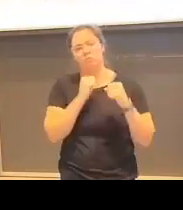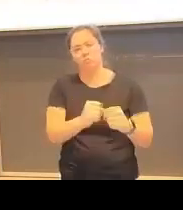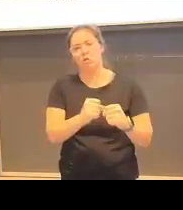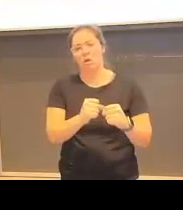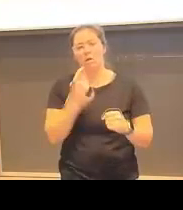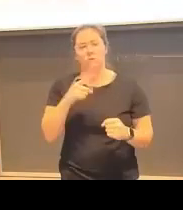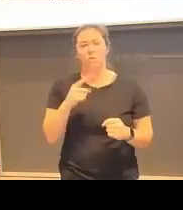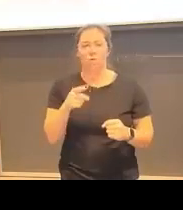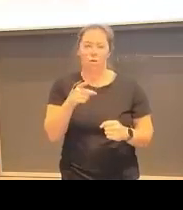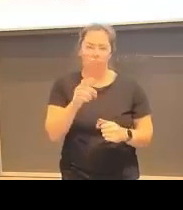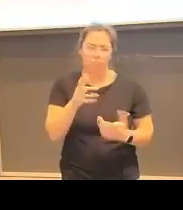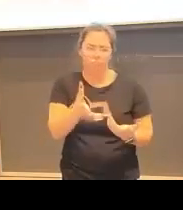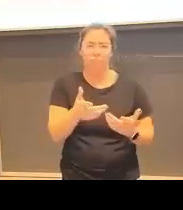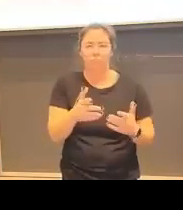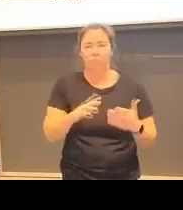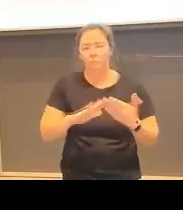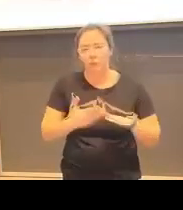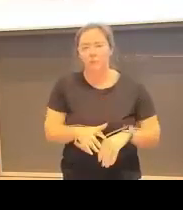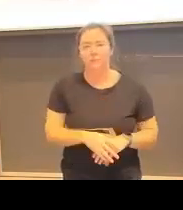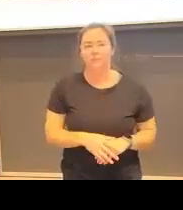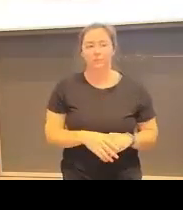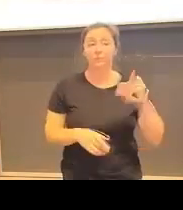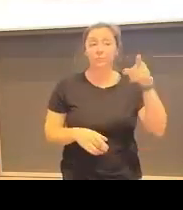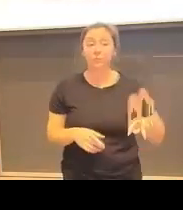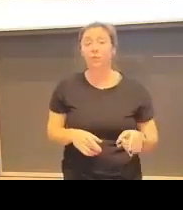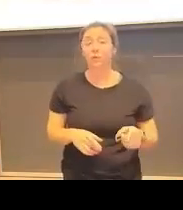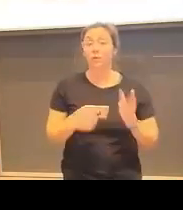past studies including several conducted here reflect the tendency for clinicians to quickly